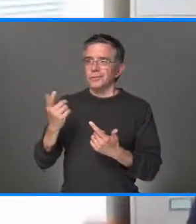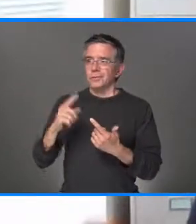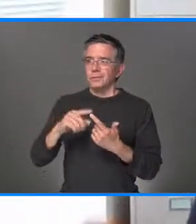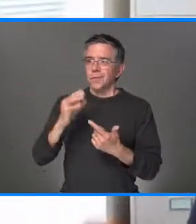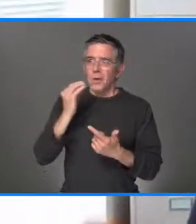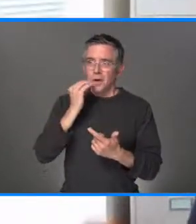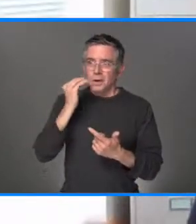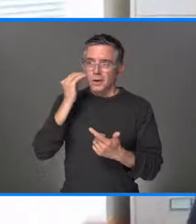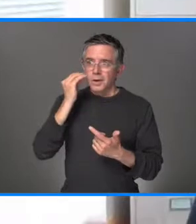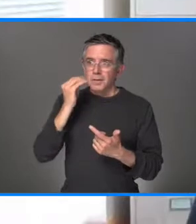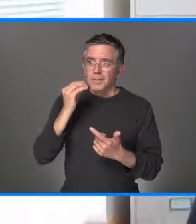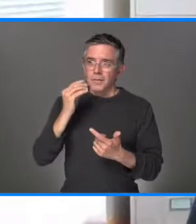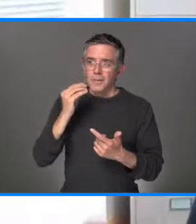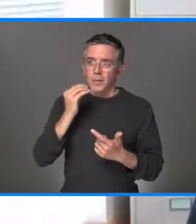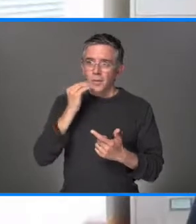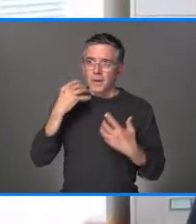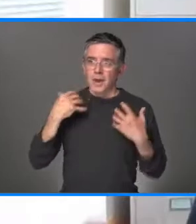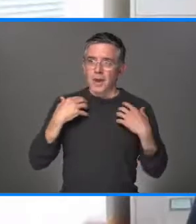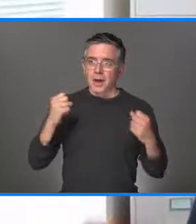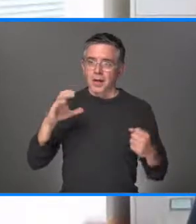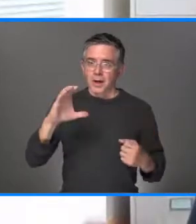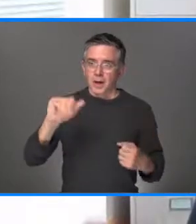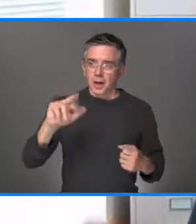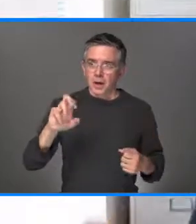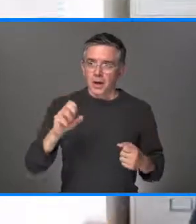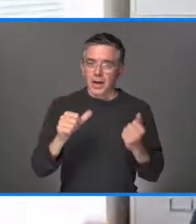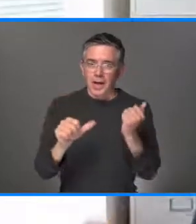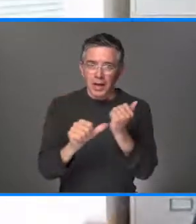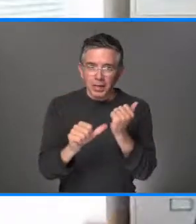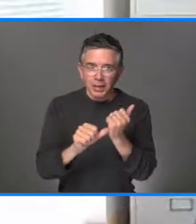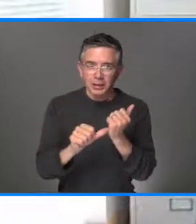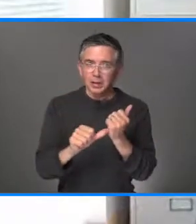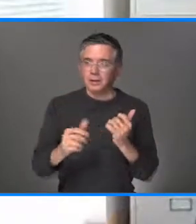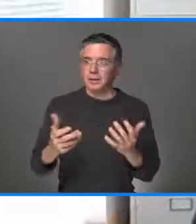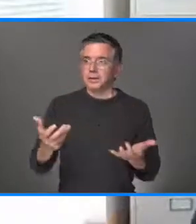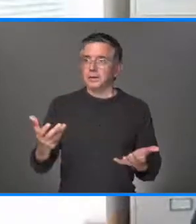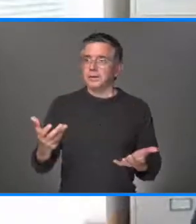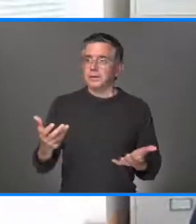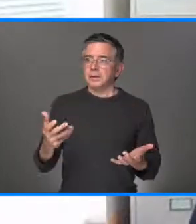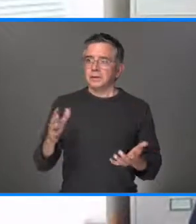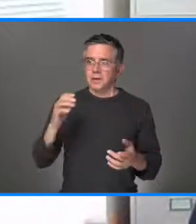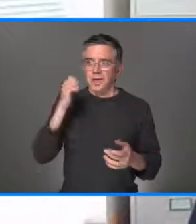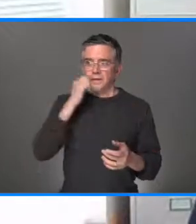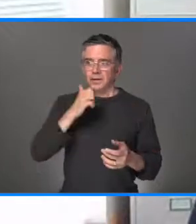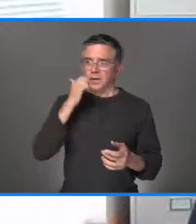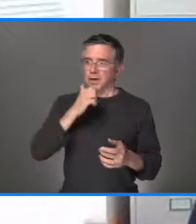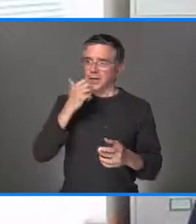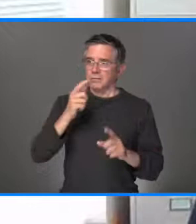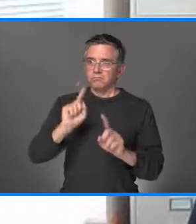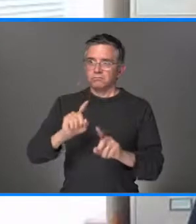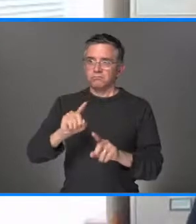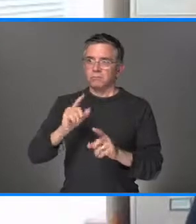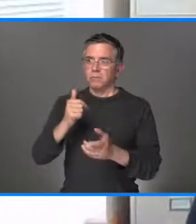who is coming to their home to provide that in-home personal care daily, or they may be using a home care agency.